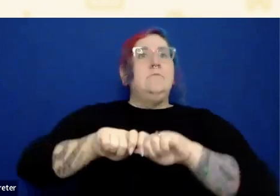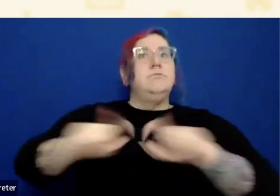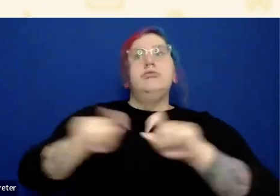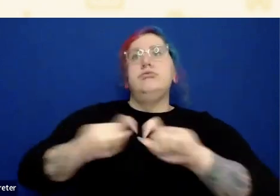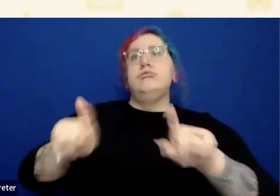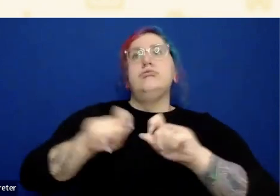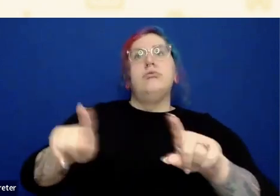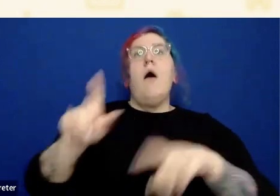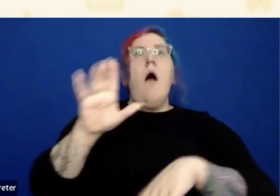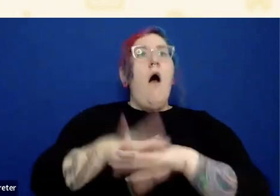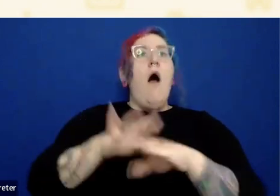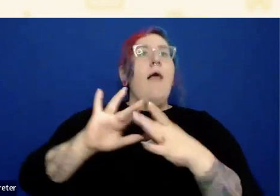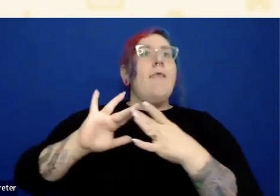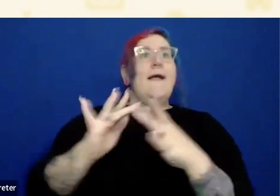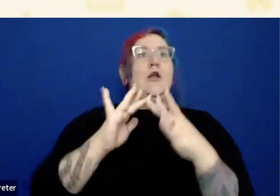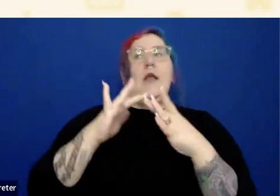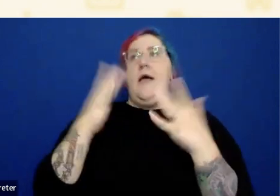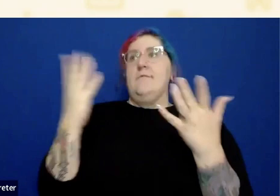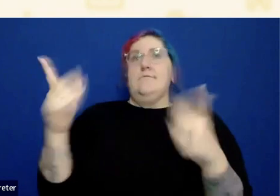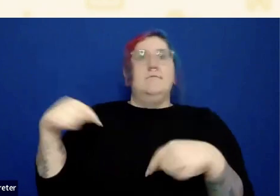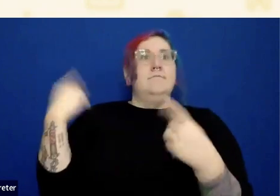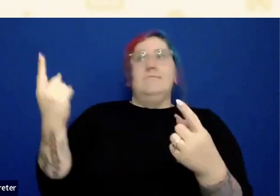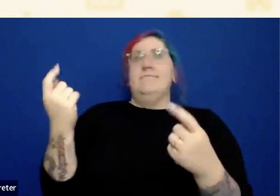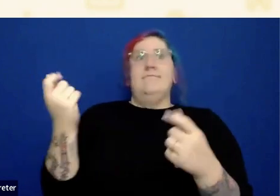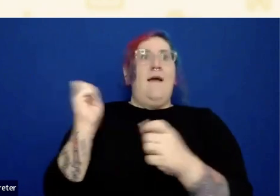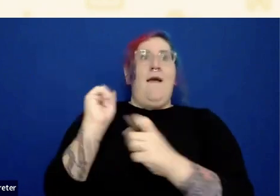why the numbers are still the way they are, unfortunately,